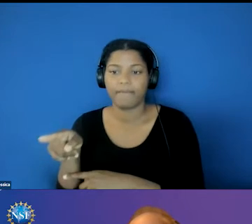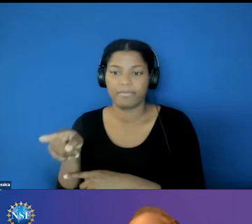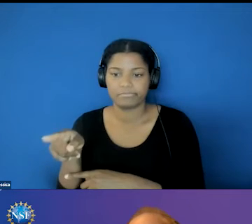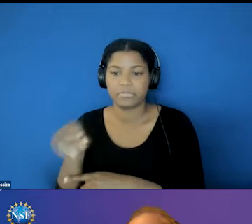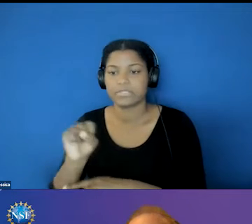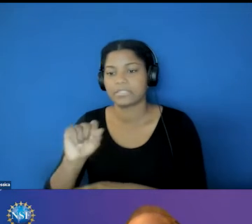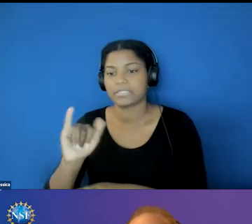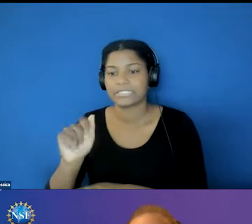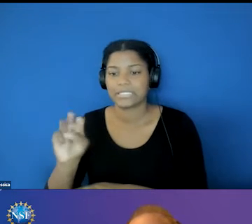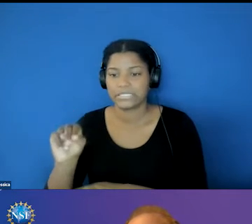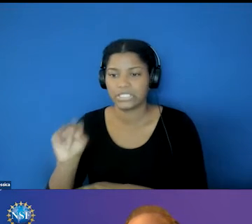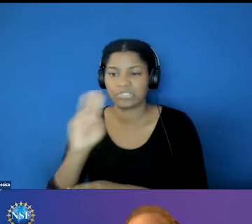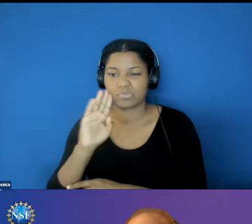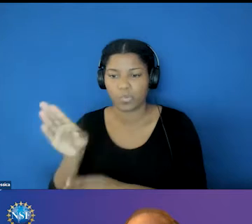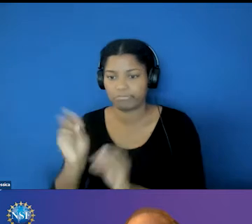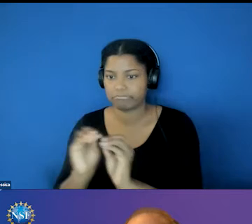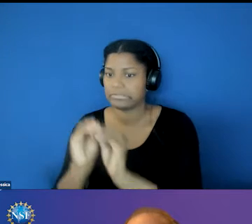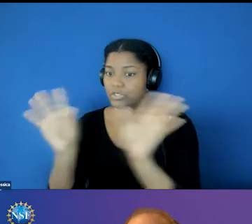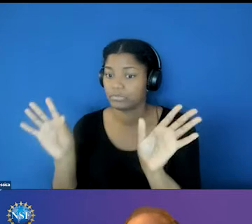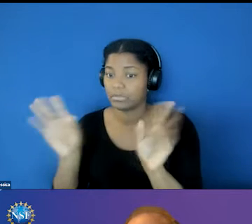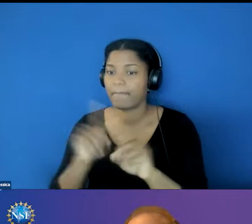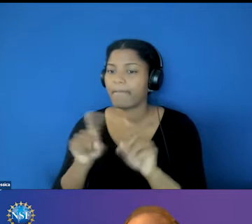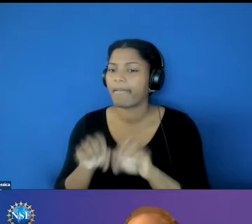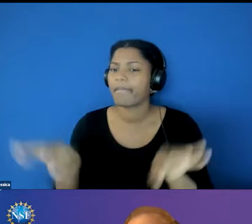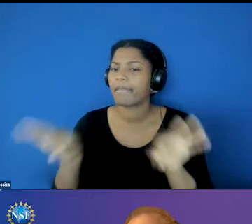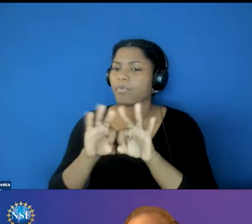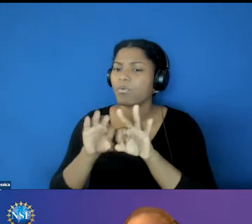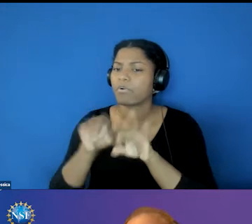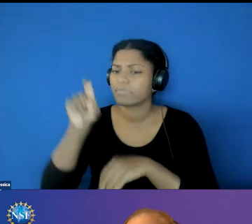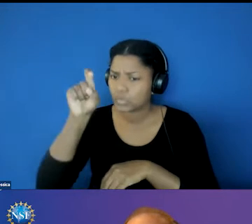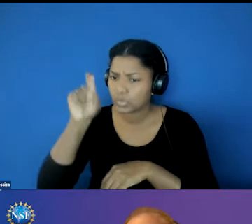But overall, you need to understand what the general rules are for submitting a proposal